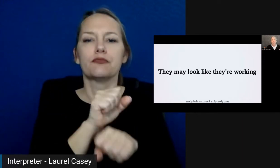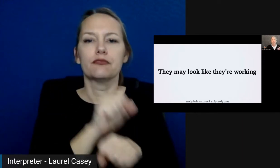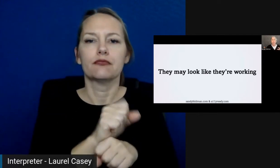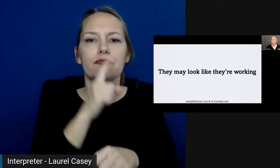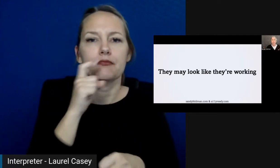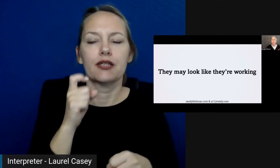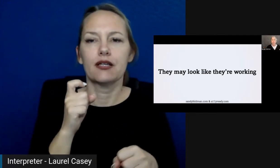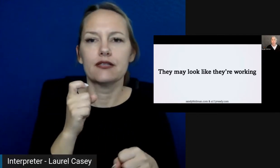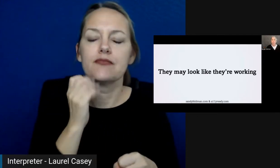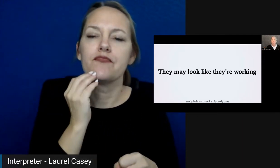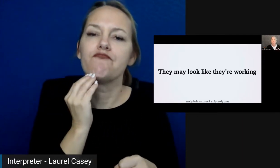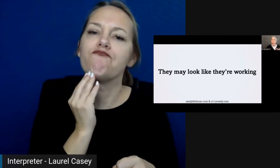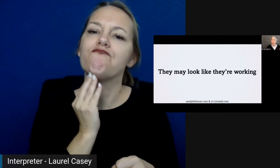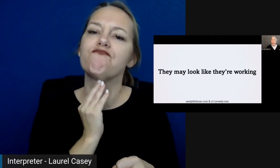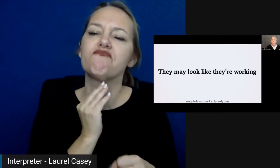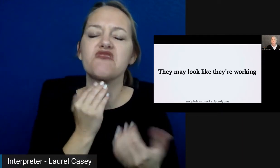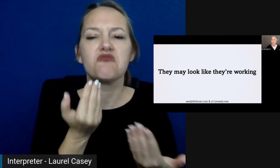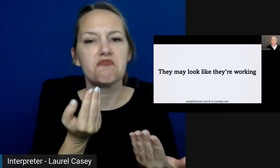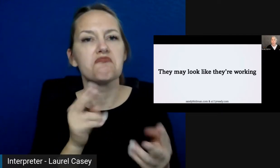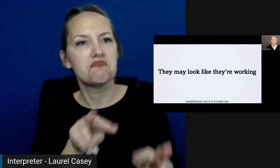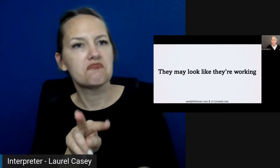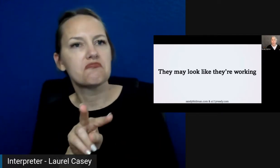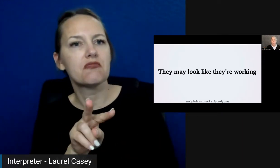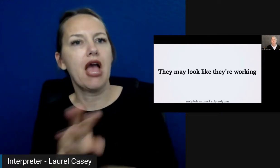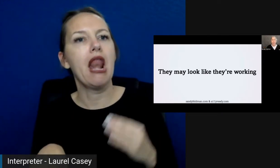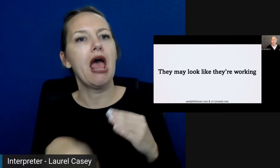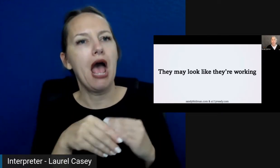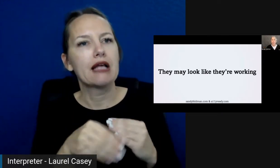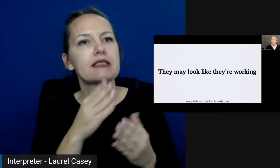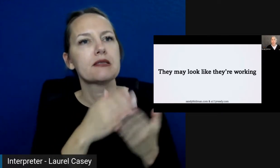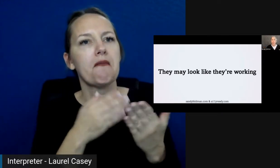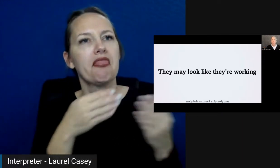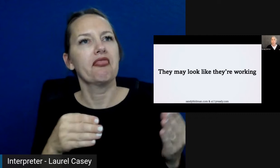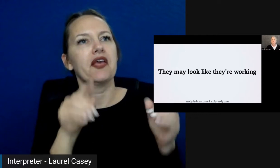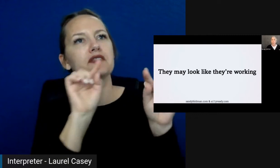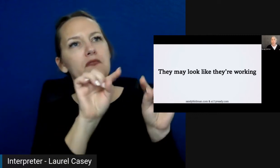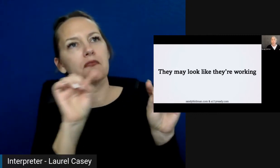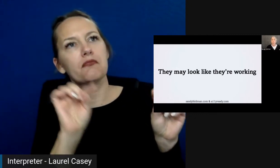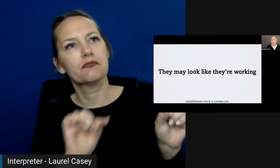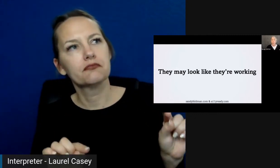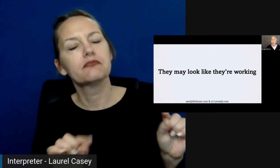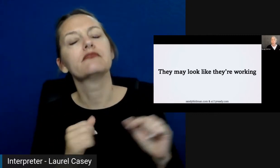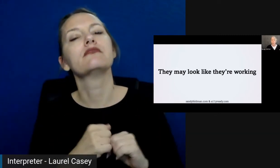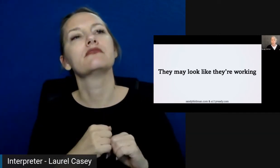if you can use a mouse they add some things that can be helpful